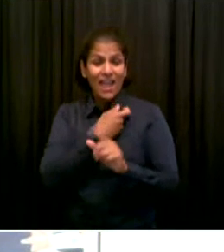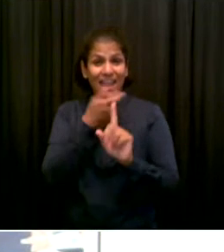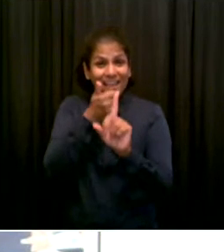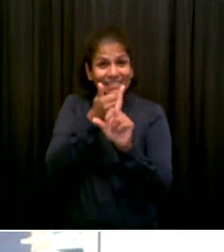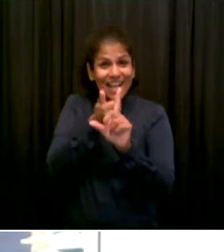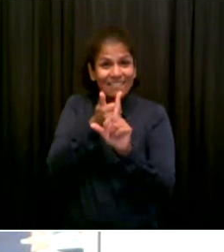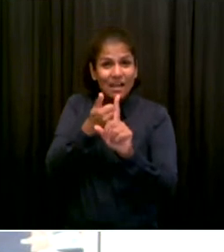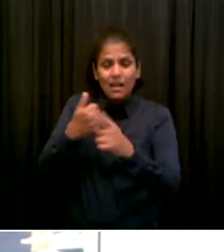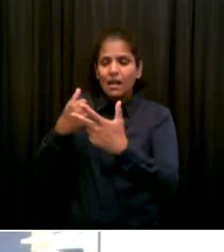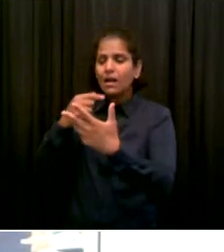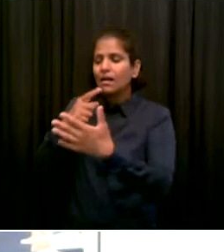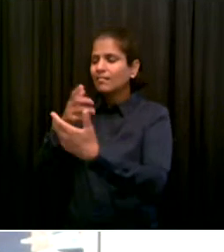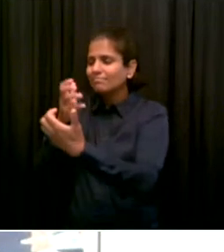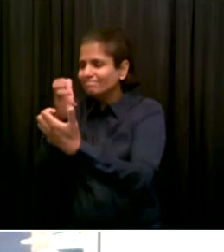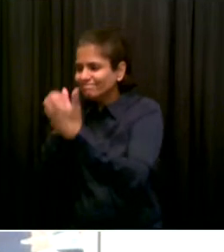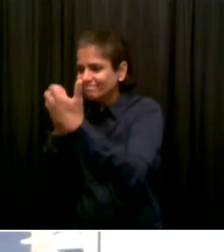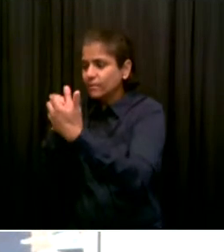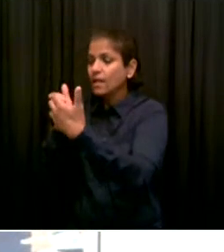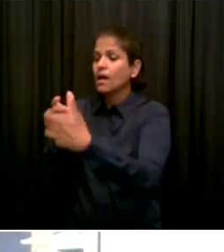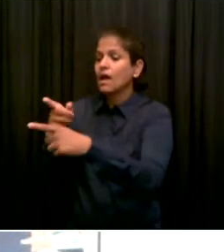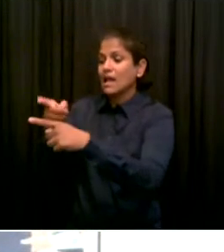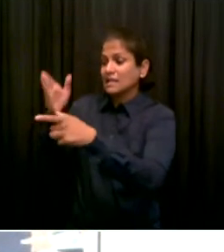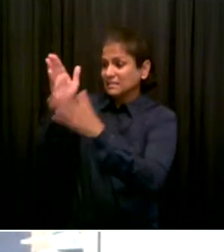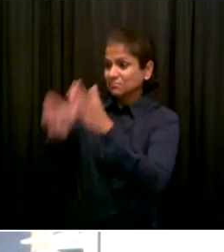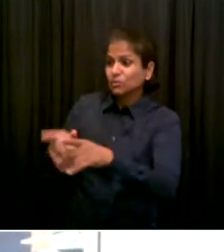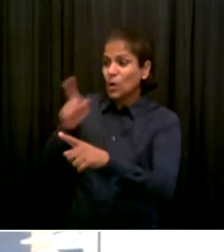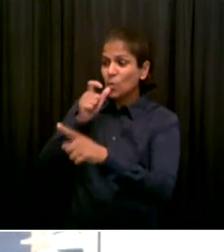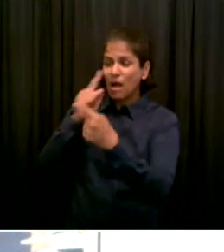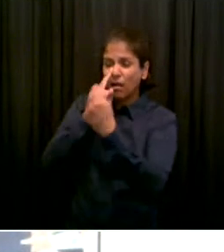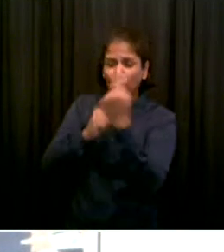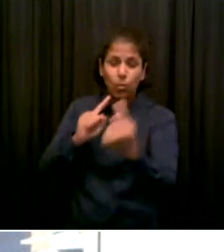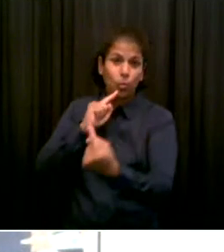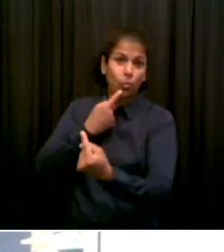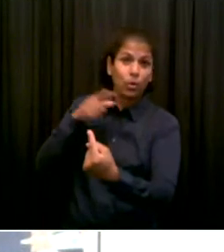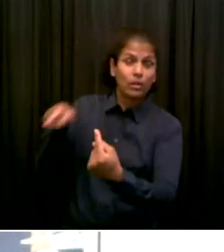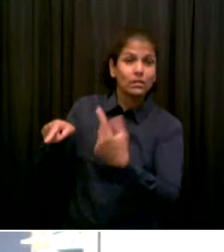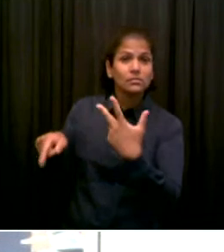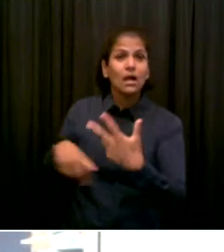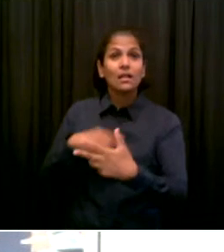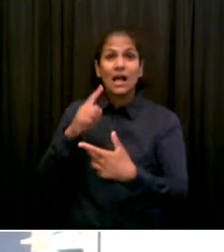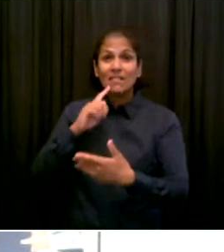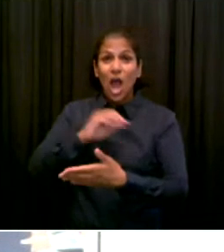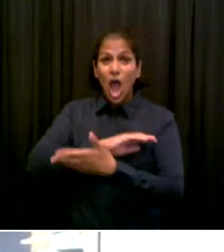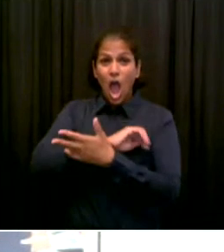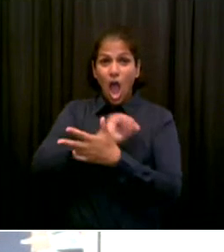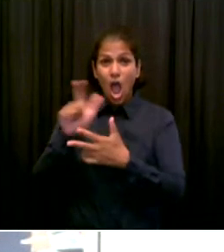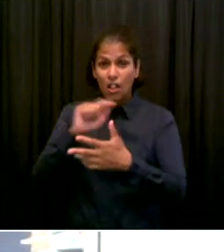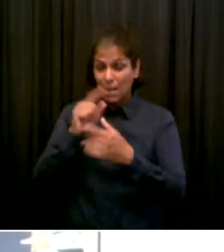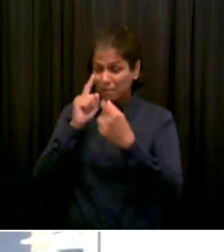SOONMEE CANNOT RECEIVE ANY OF THE THREE AUTHORIZED VACNECIS. IN THAT SITUATION, WE KNOW